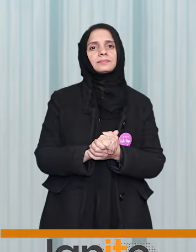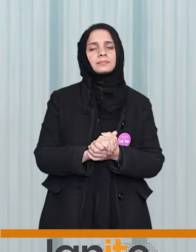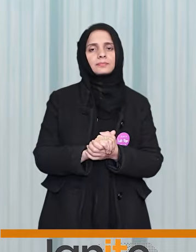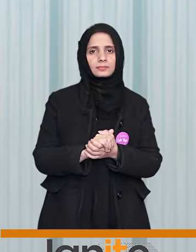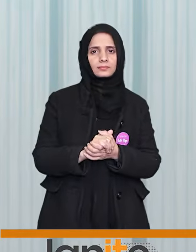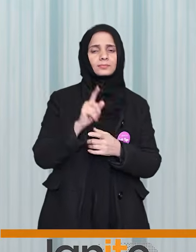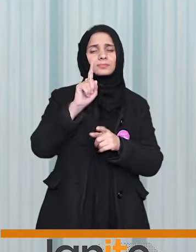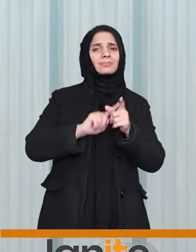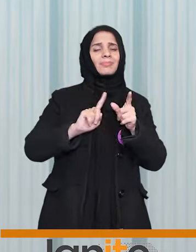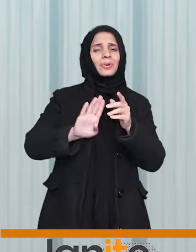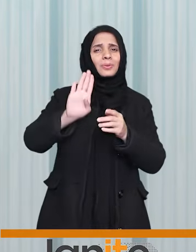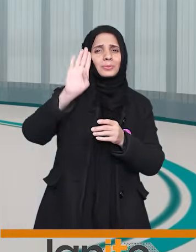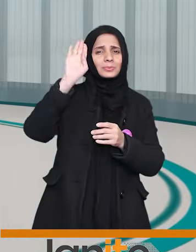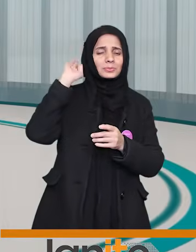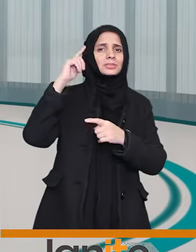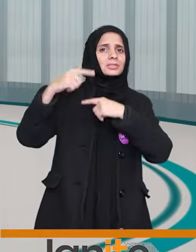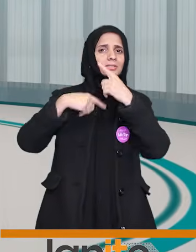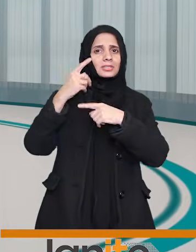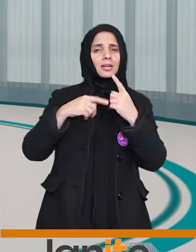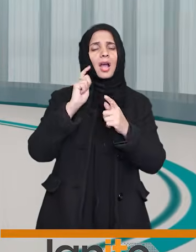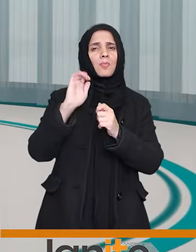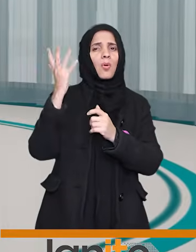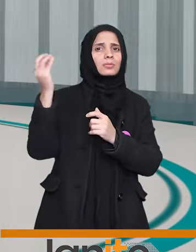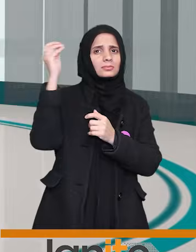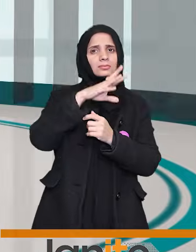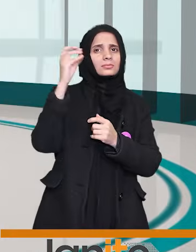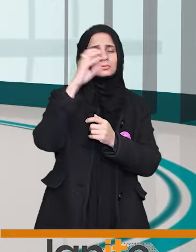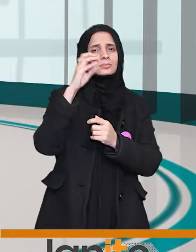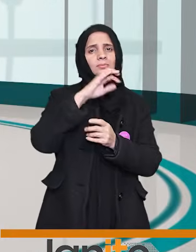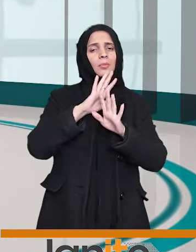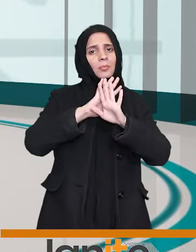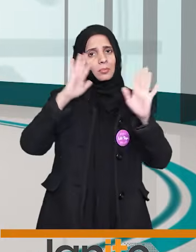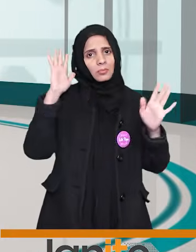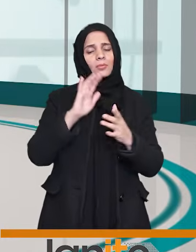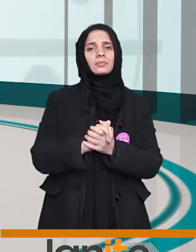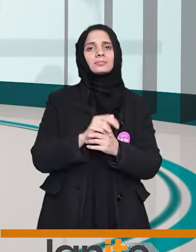where hundreds of projects are posted during the day. Freelancers are earning a lot.